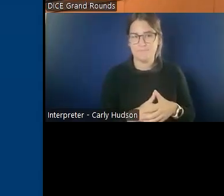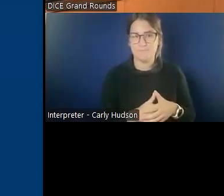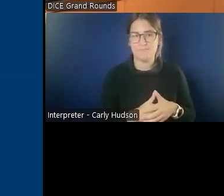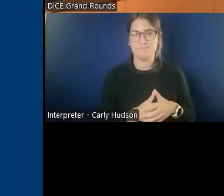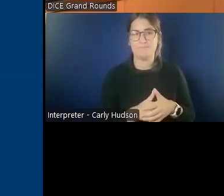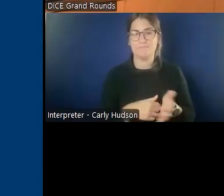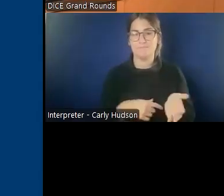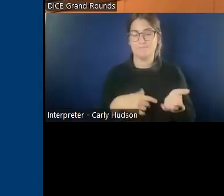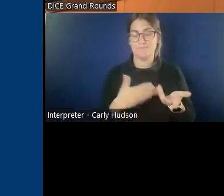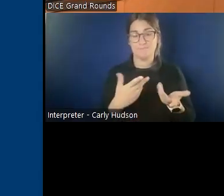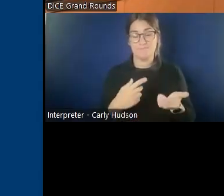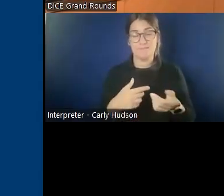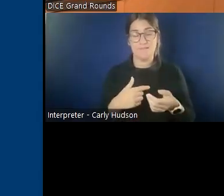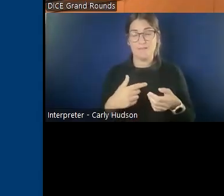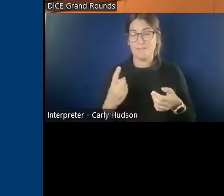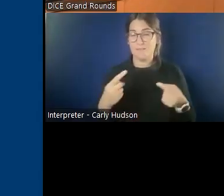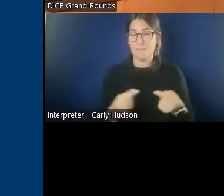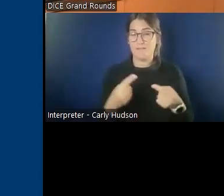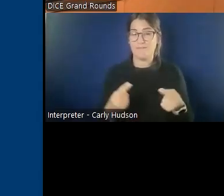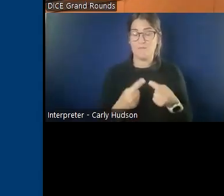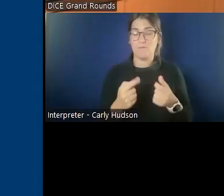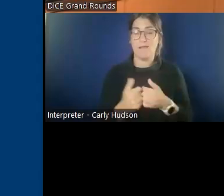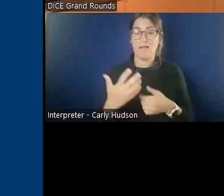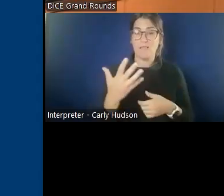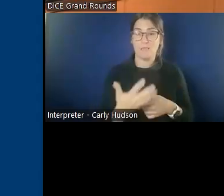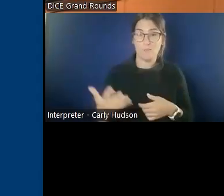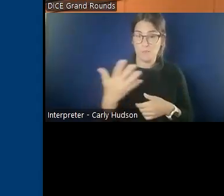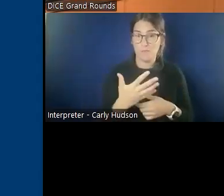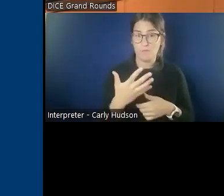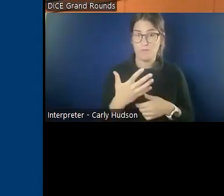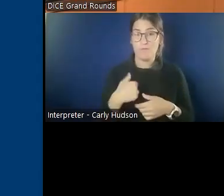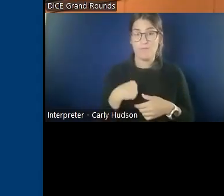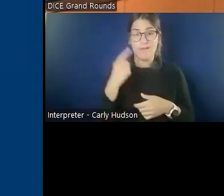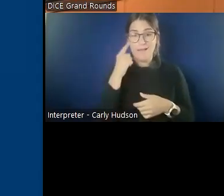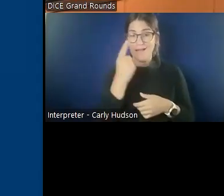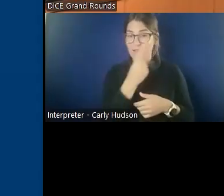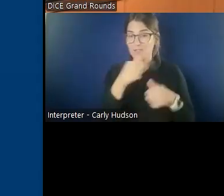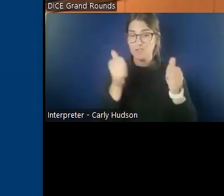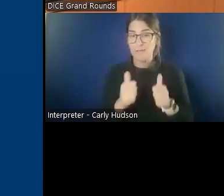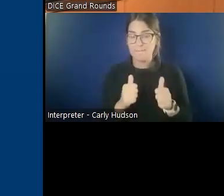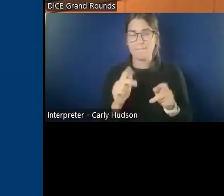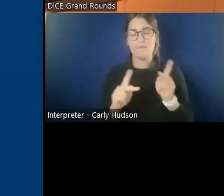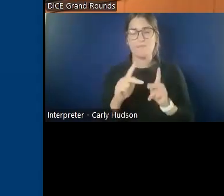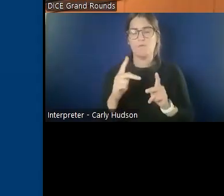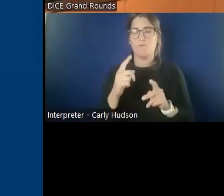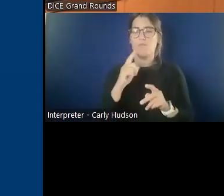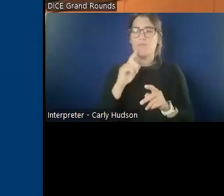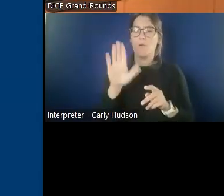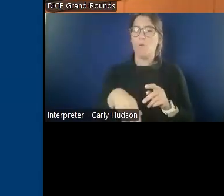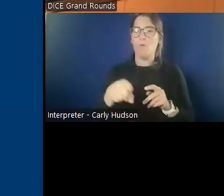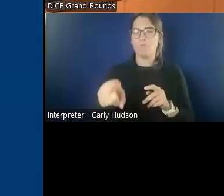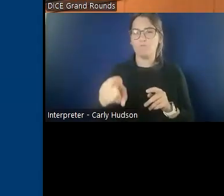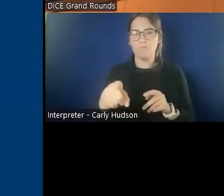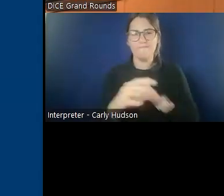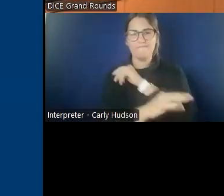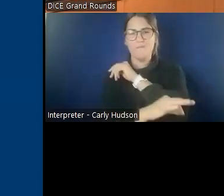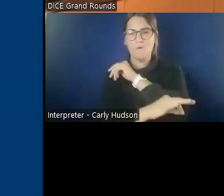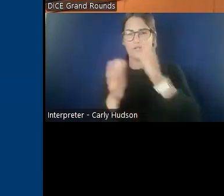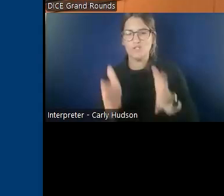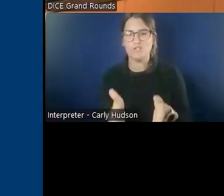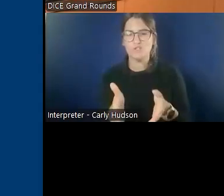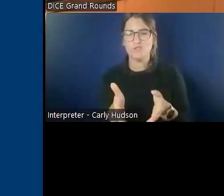like a foreigner simply because of my almond shaped eyes and golden skin and I'm not seen